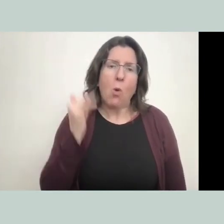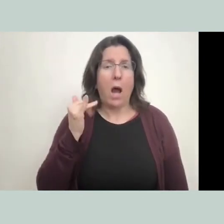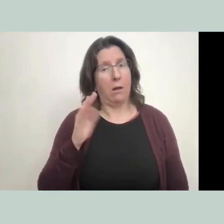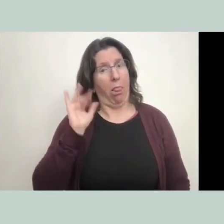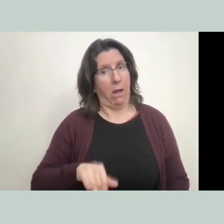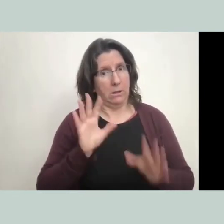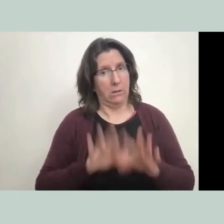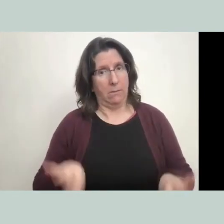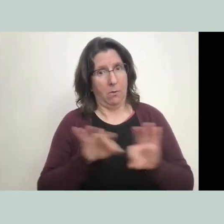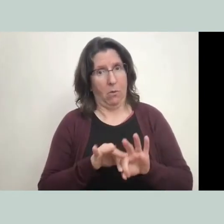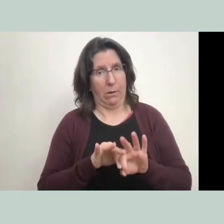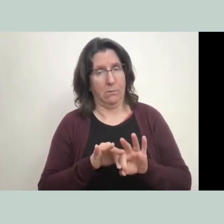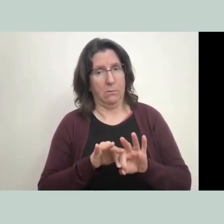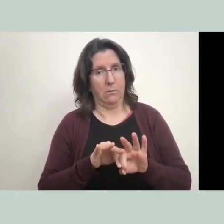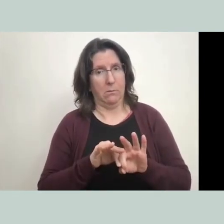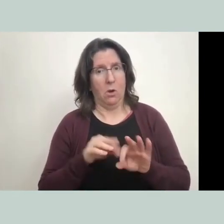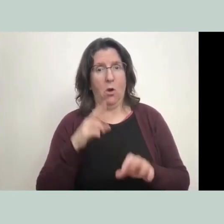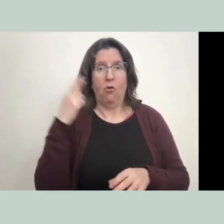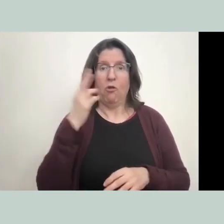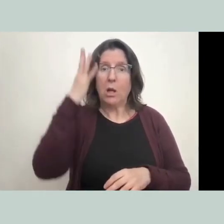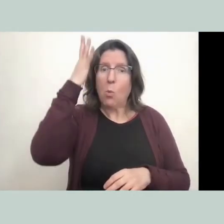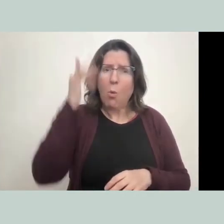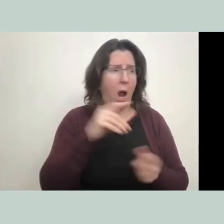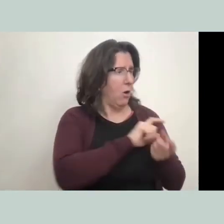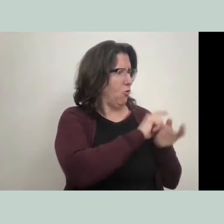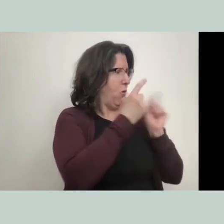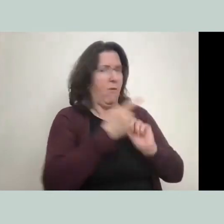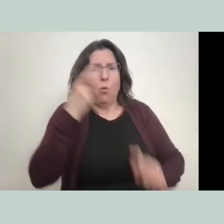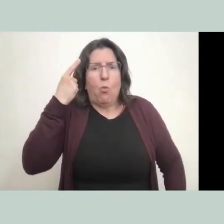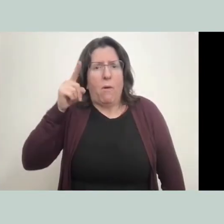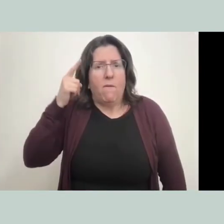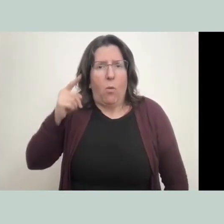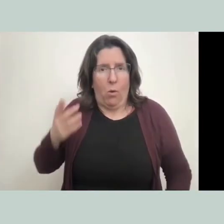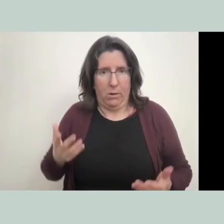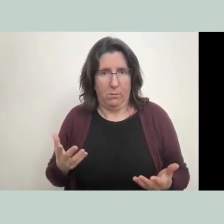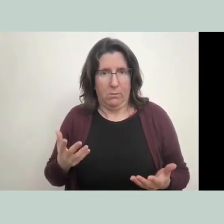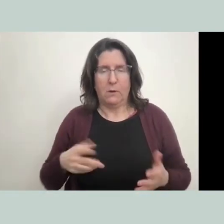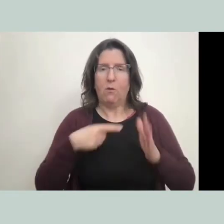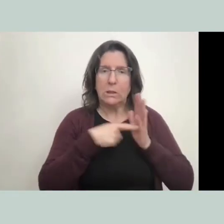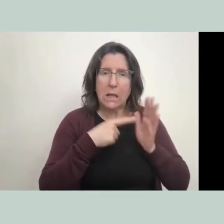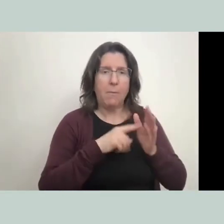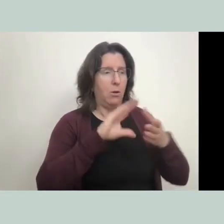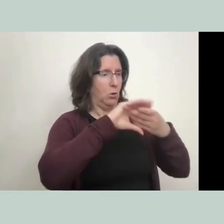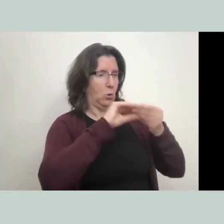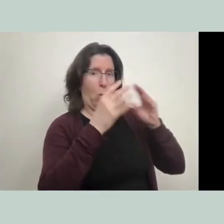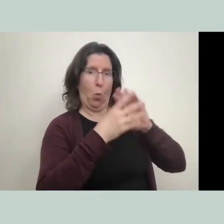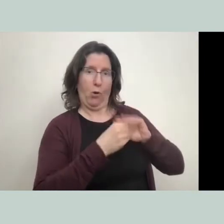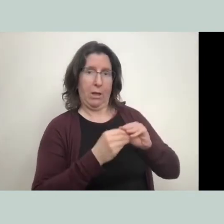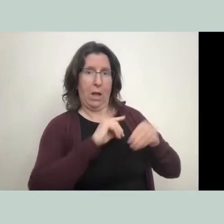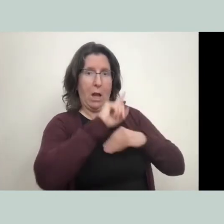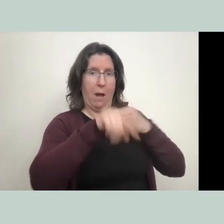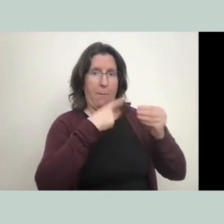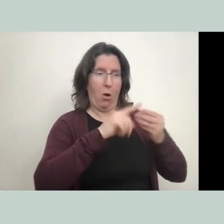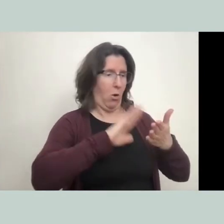They need to give reasons for the choices they have made. This is key! It has to be a purposeful activity.